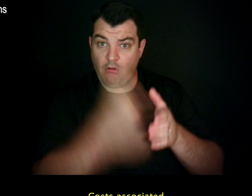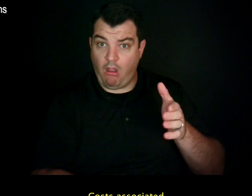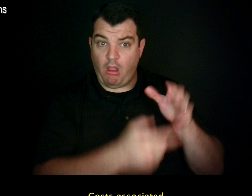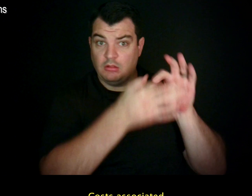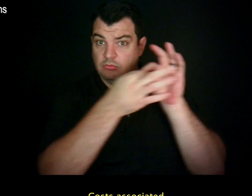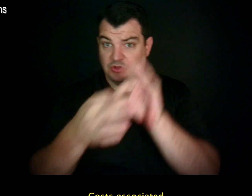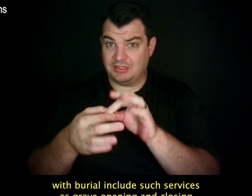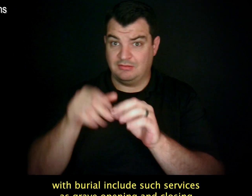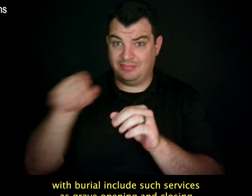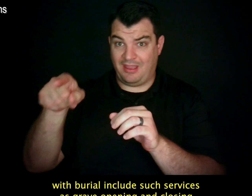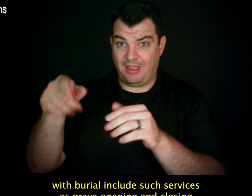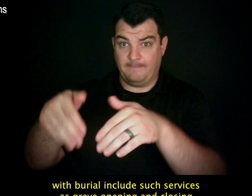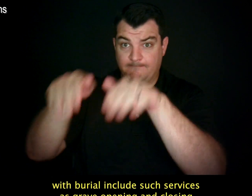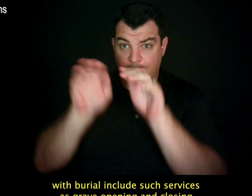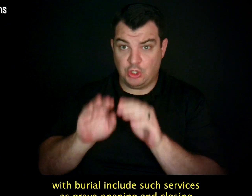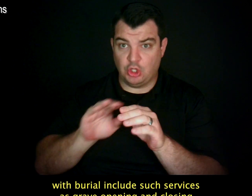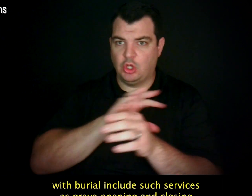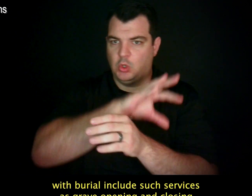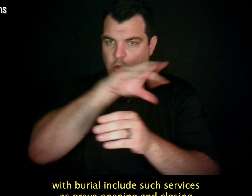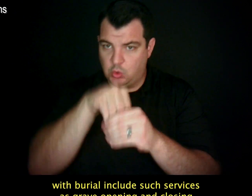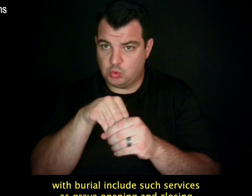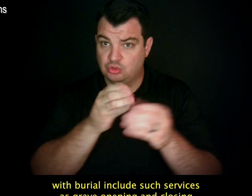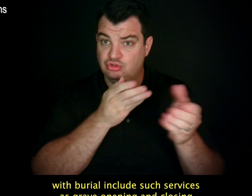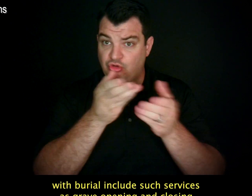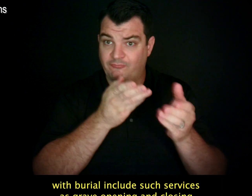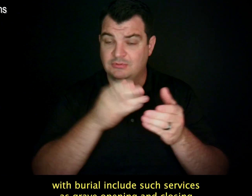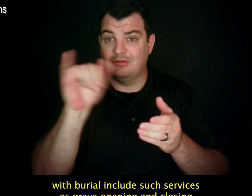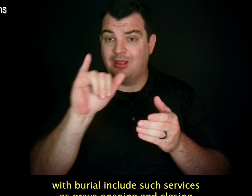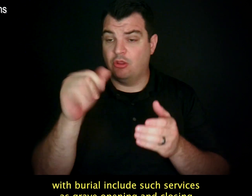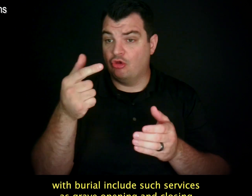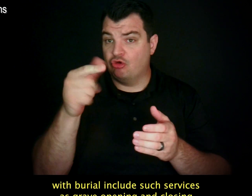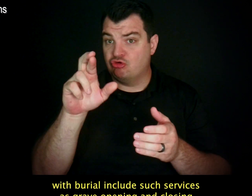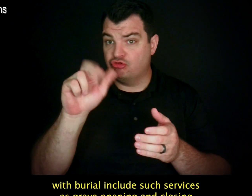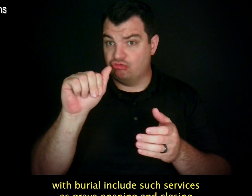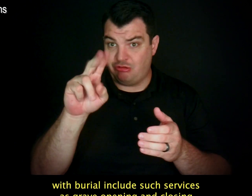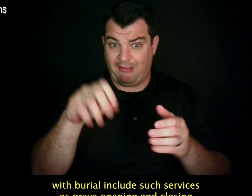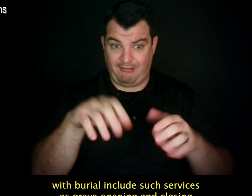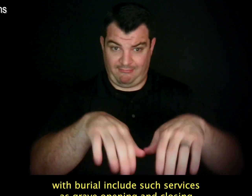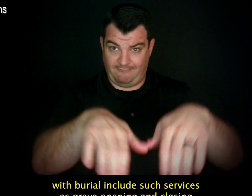Costs associated with burial include such services as grave opening and closing